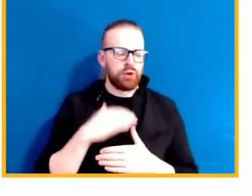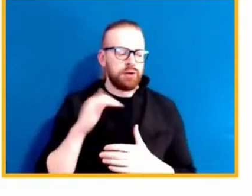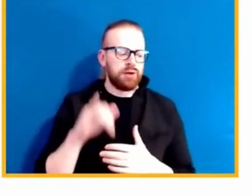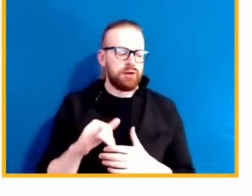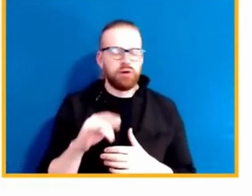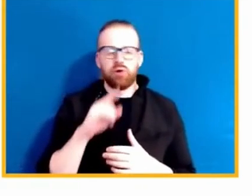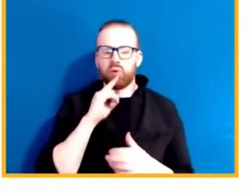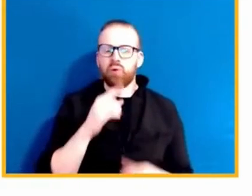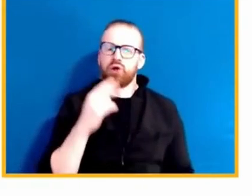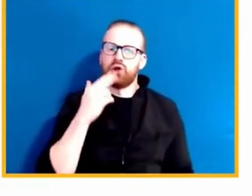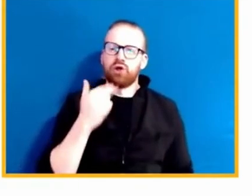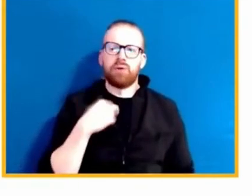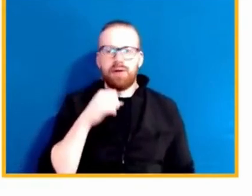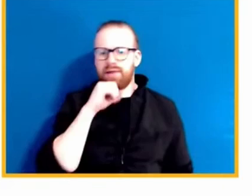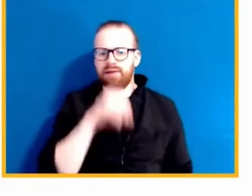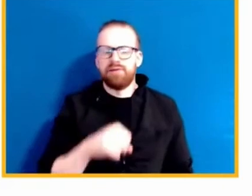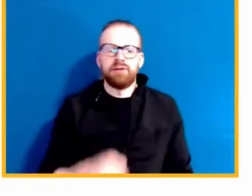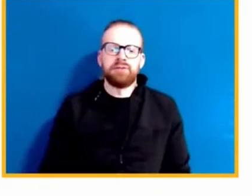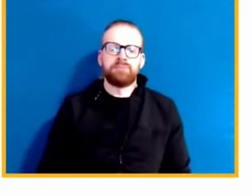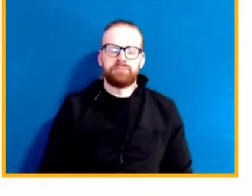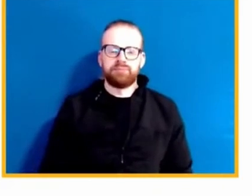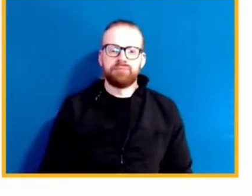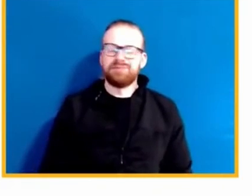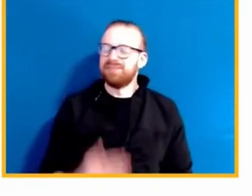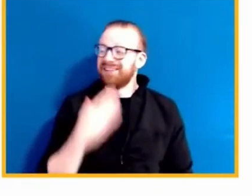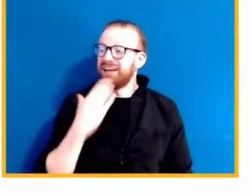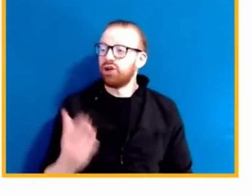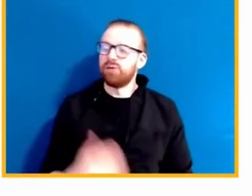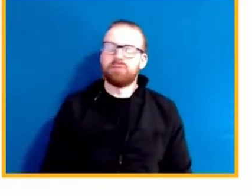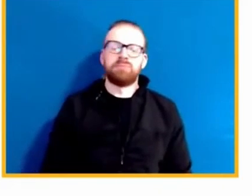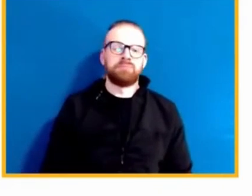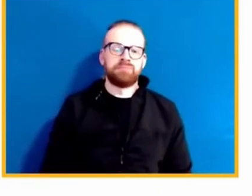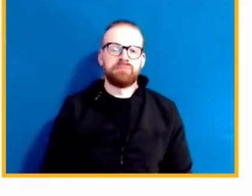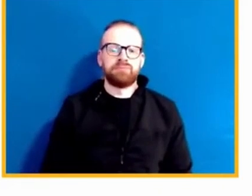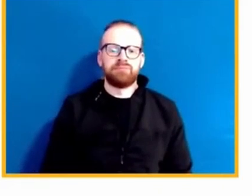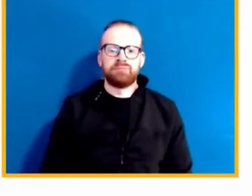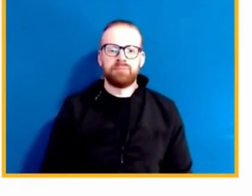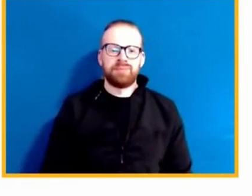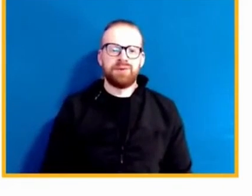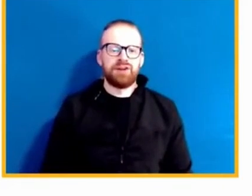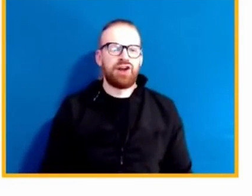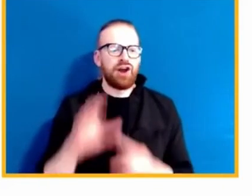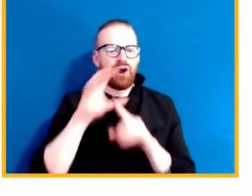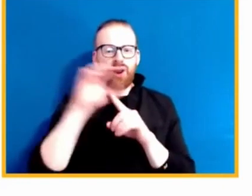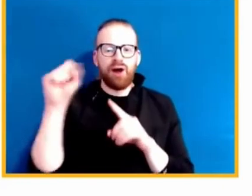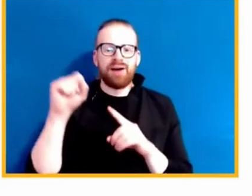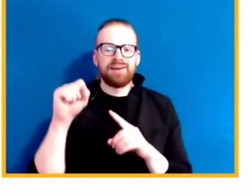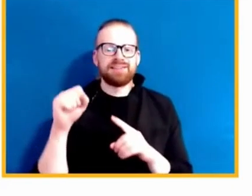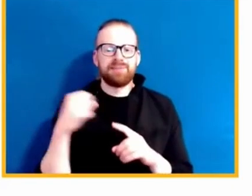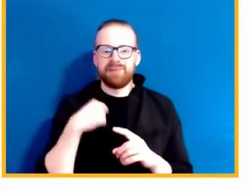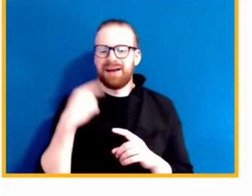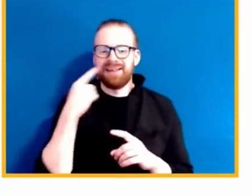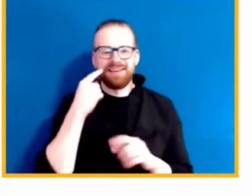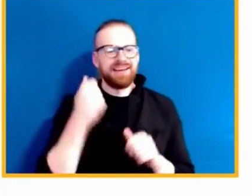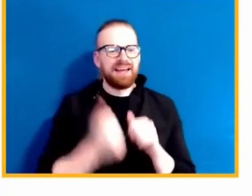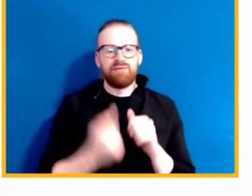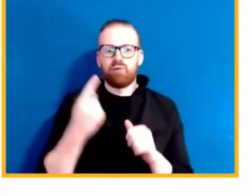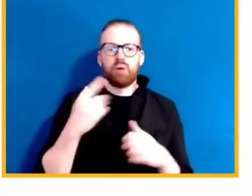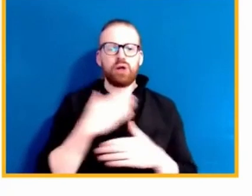super adorable, I loved it, so yeah, thank you. [Zeke] Awesome stuff. I think all of us out there enjoyed it, so let's